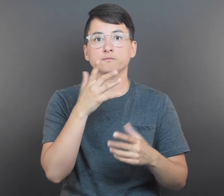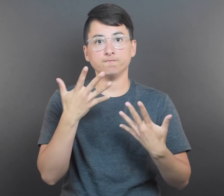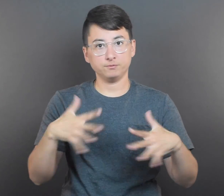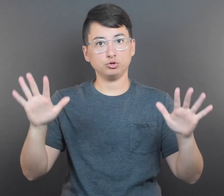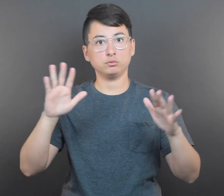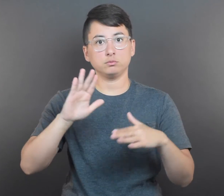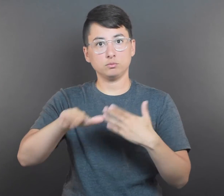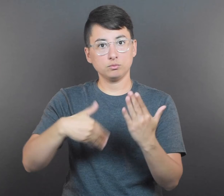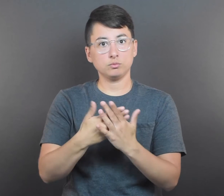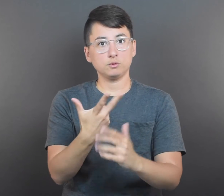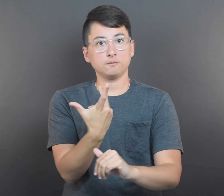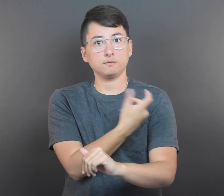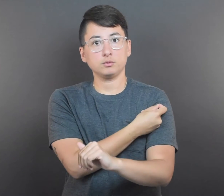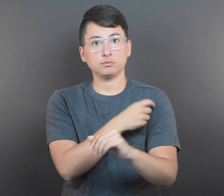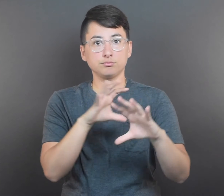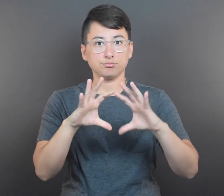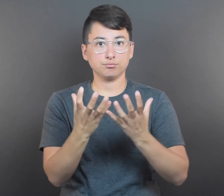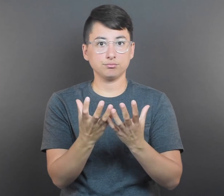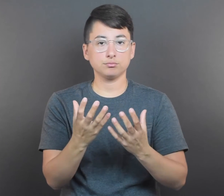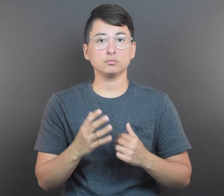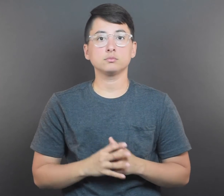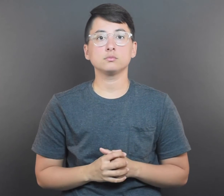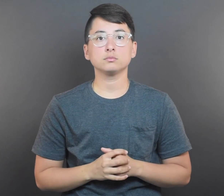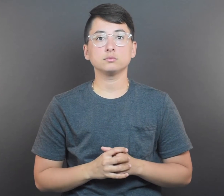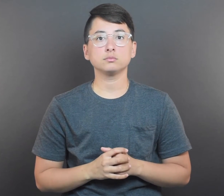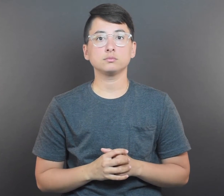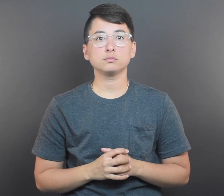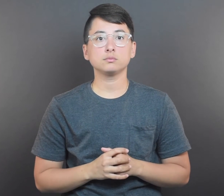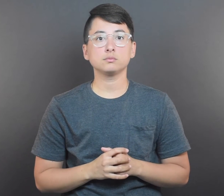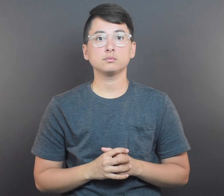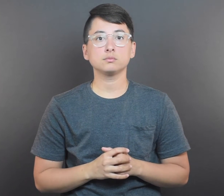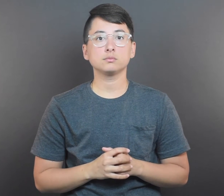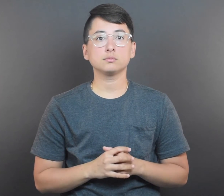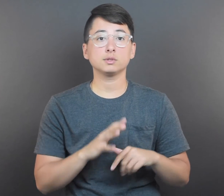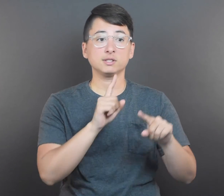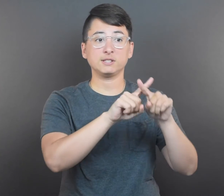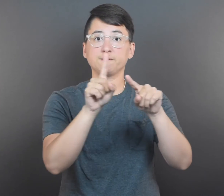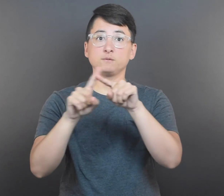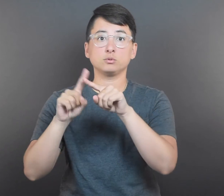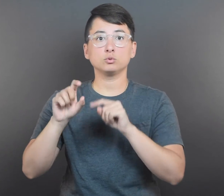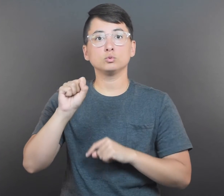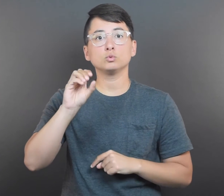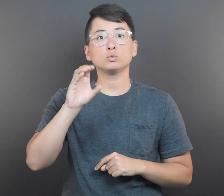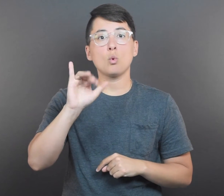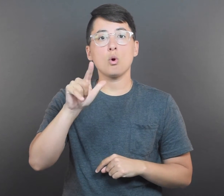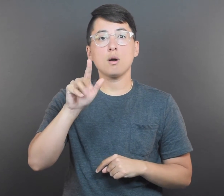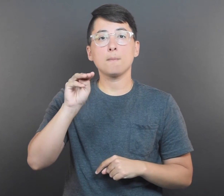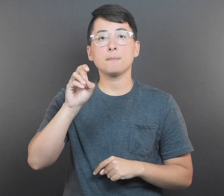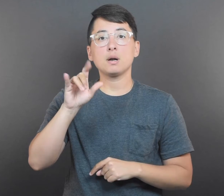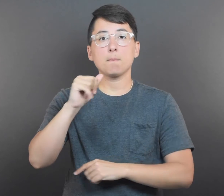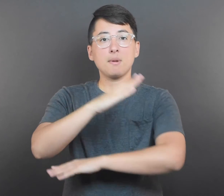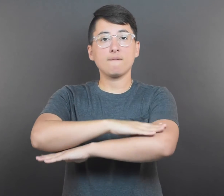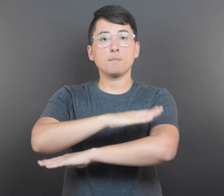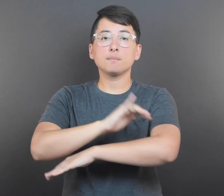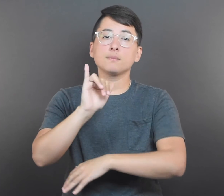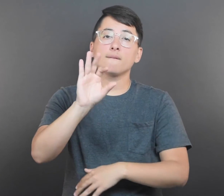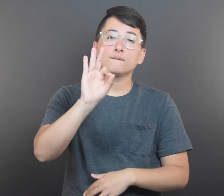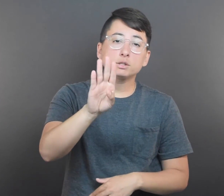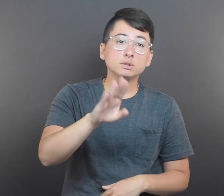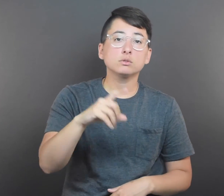given to those that completed their vaccine series," said Guled. Different social media